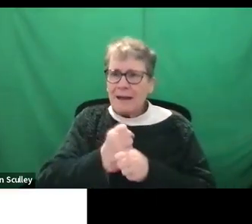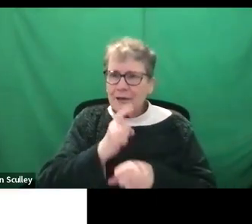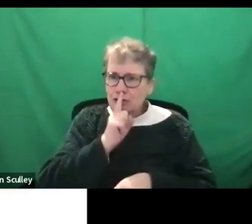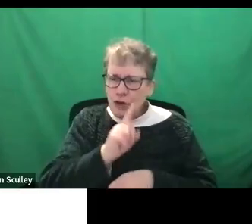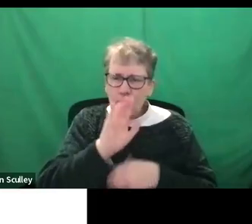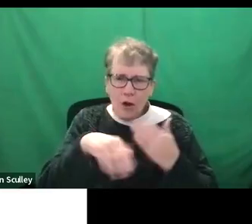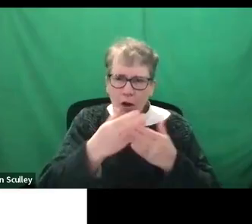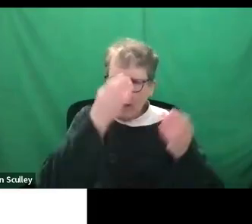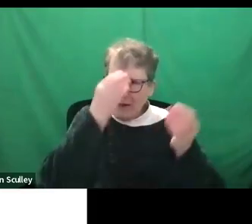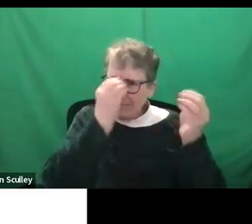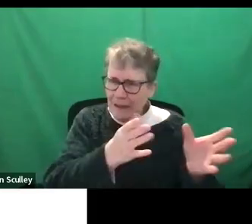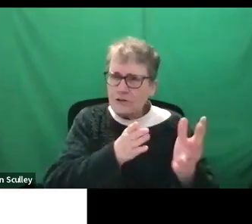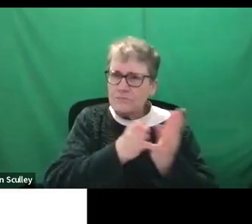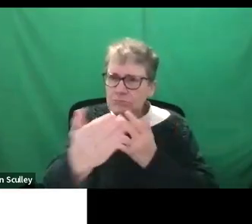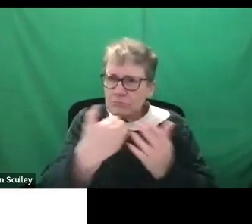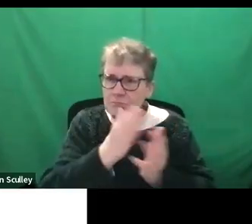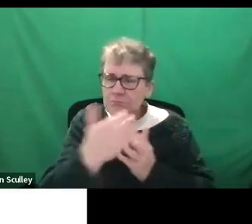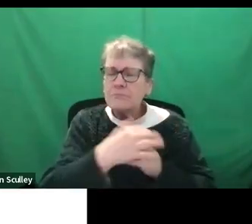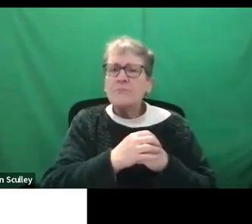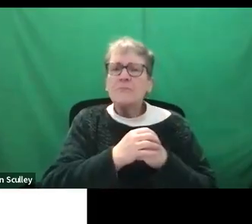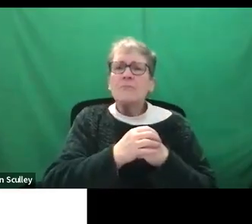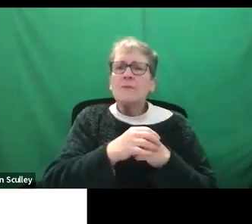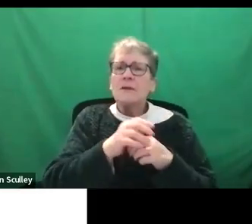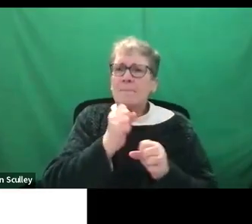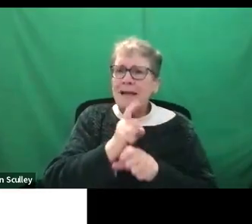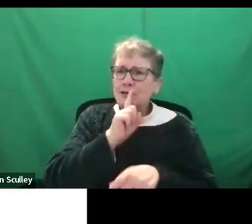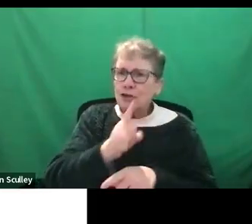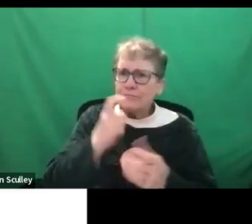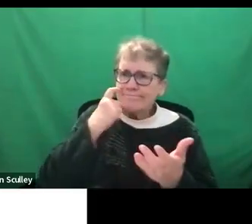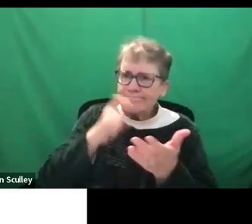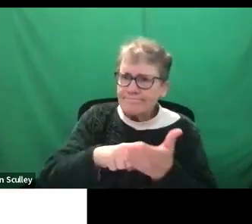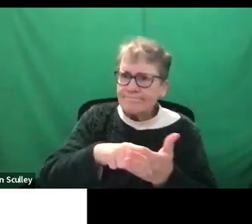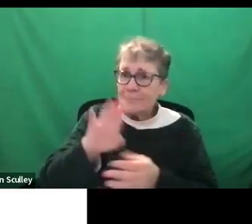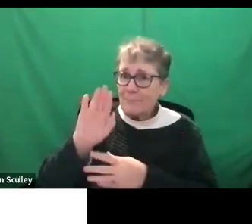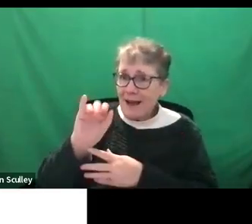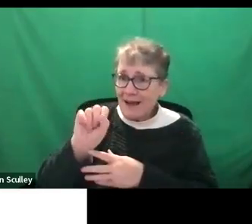They have to be providing information about all potential choices,